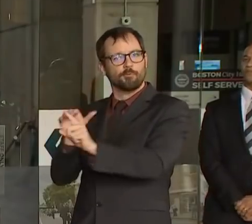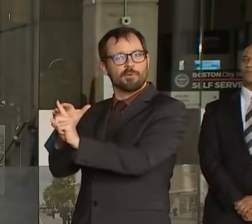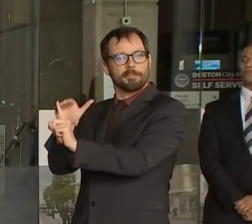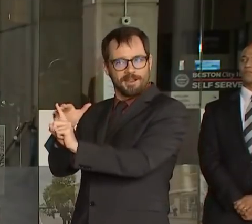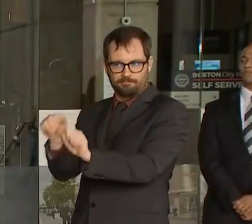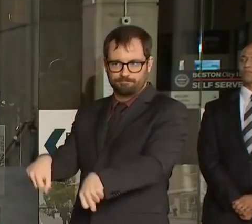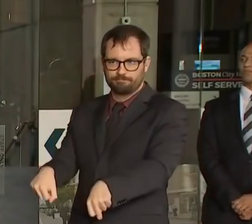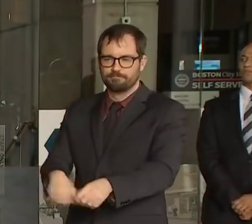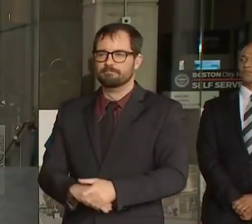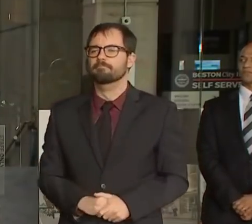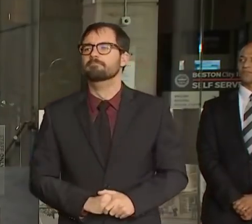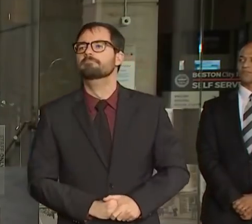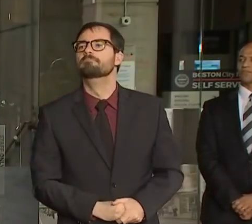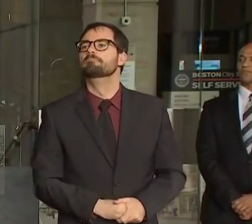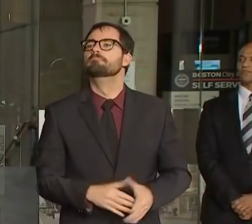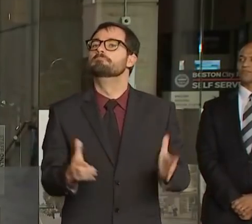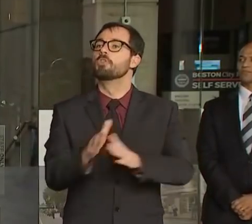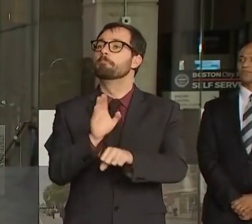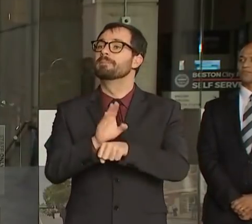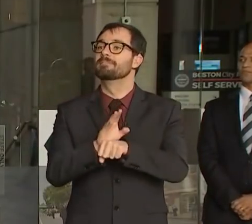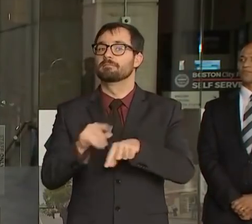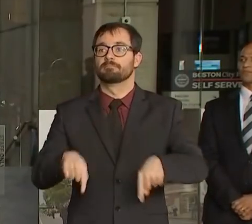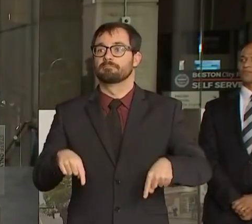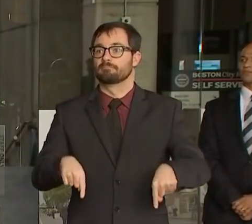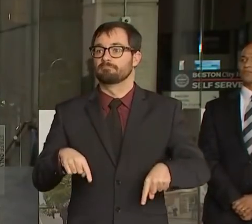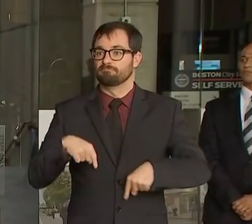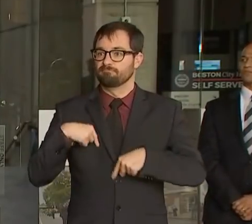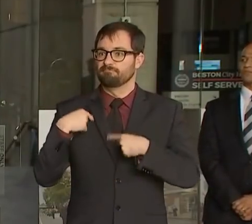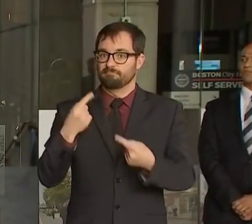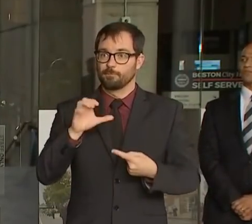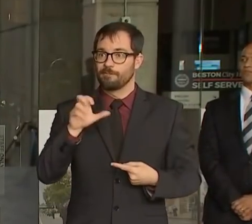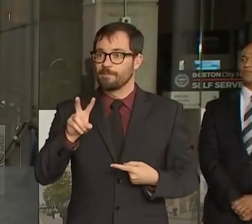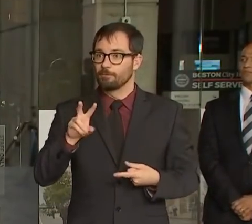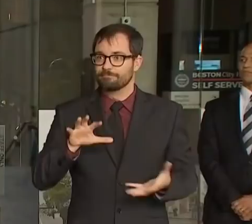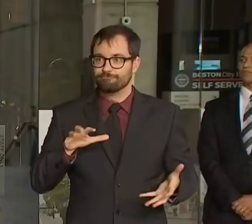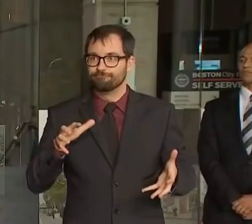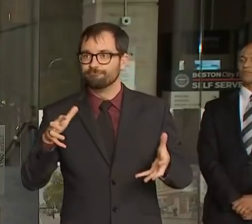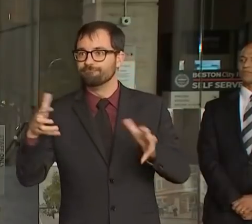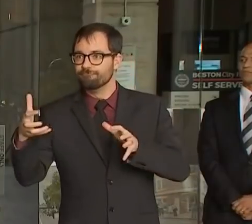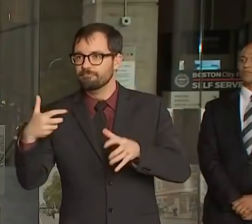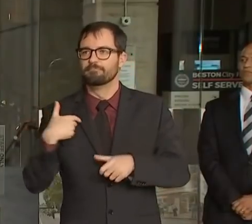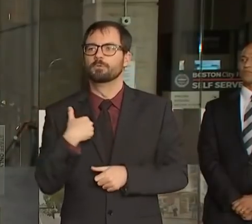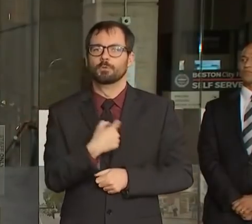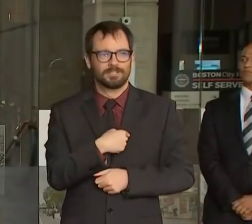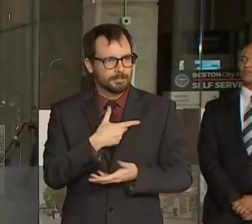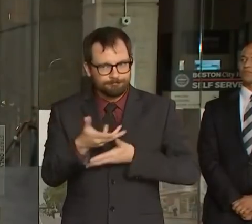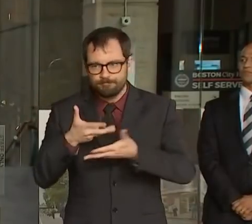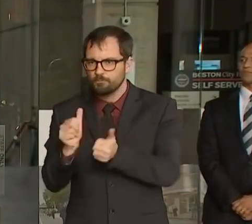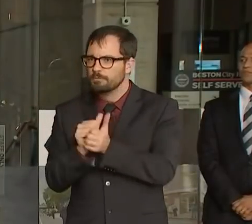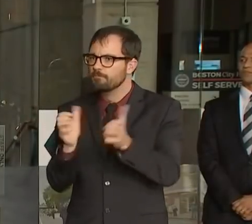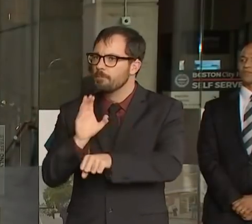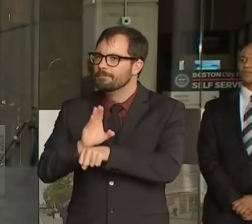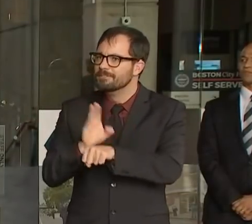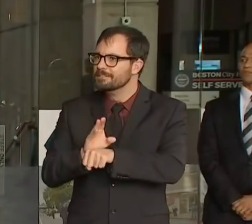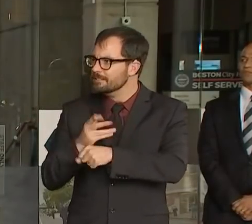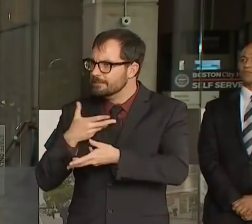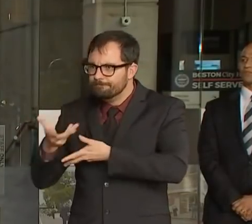CONCERNED ABOUT THE 40,000 SMALL BUSINESSES. WE ARE ENGAGING THEM. WE CONTINUE TO ENGAGE SINCE THIS BEGAN.